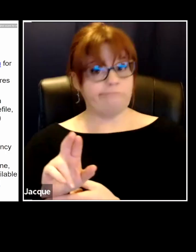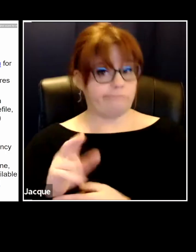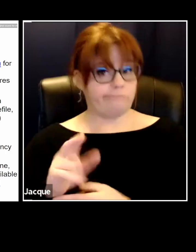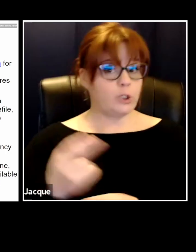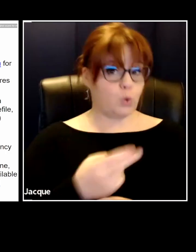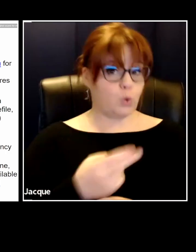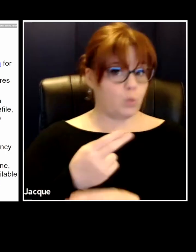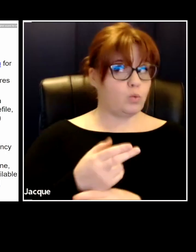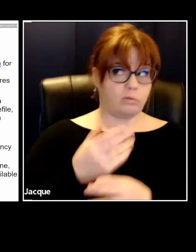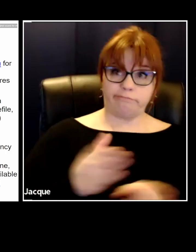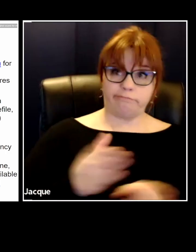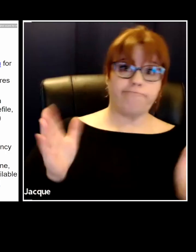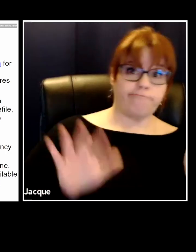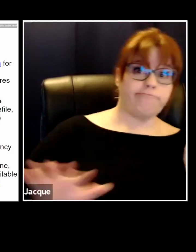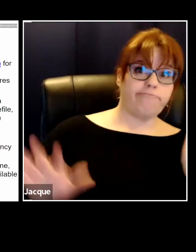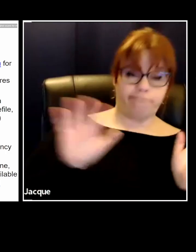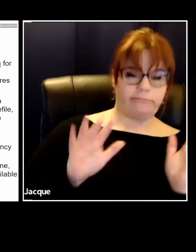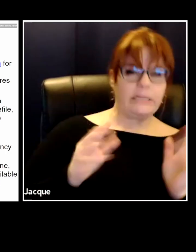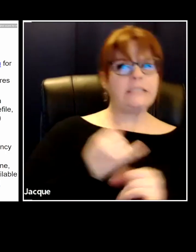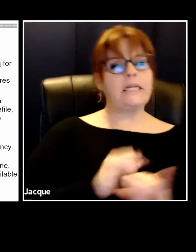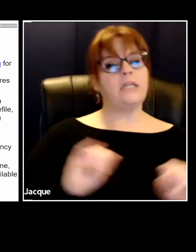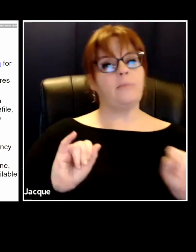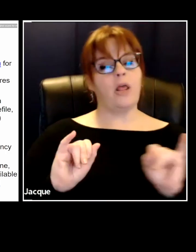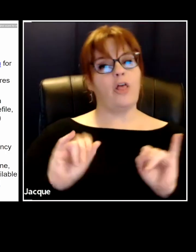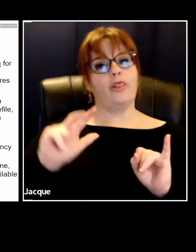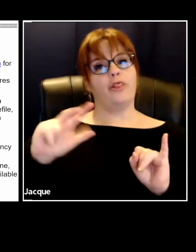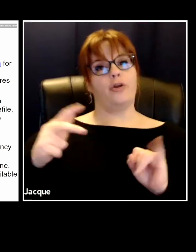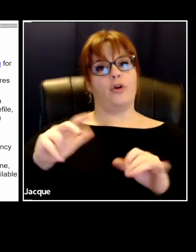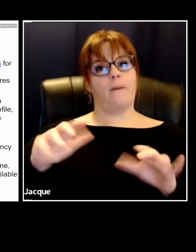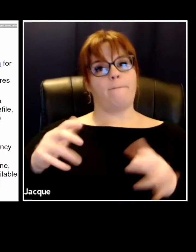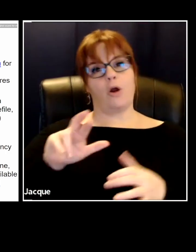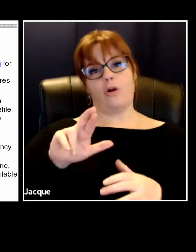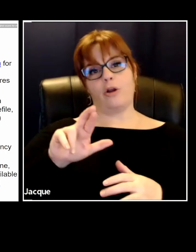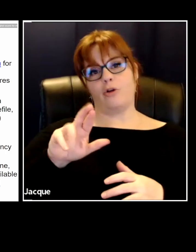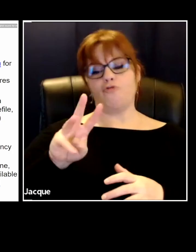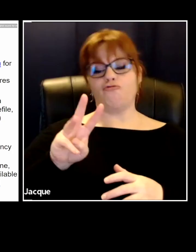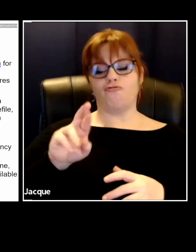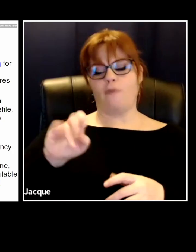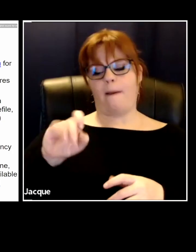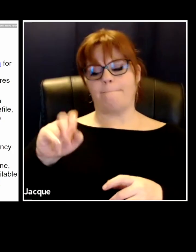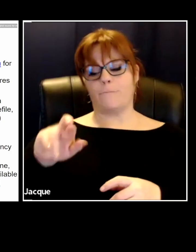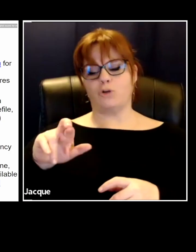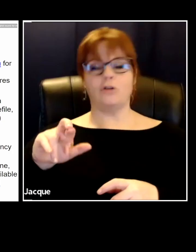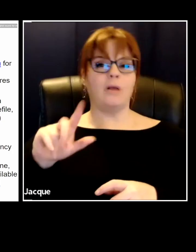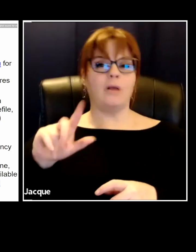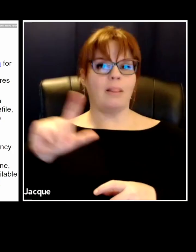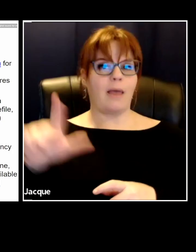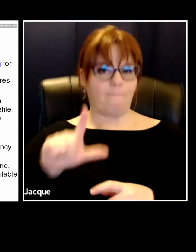independent third-party wrapper library around the core R5 routing engine we develop. Um I know folks